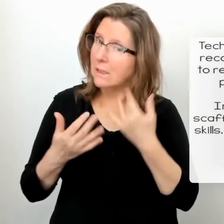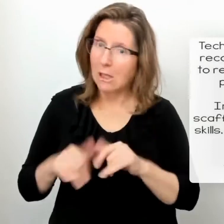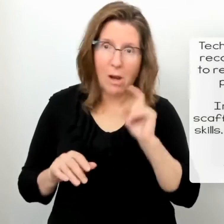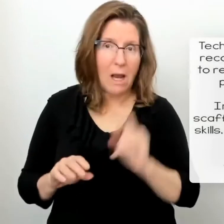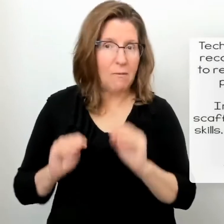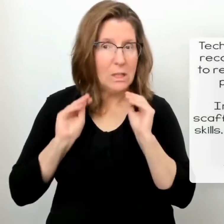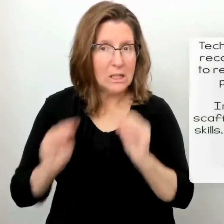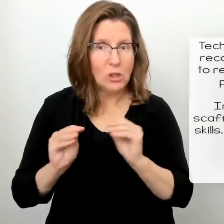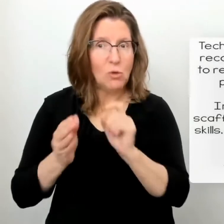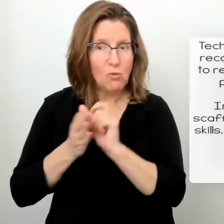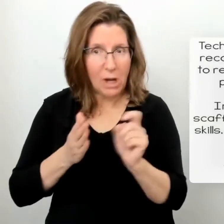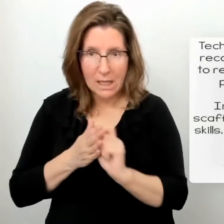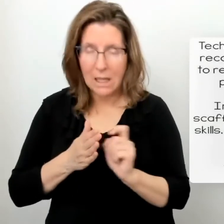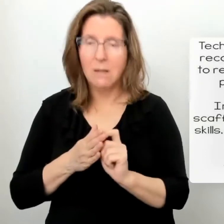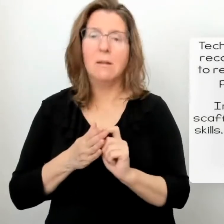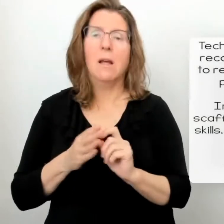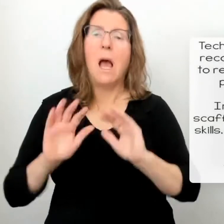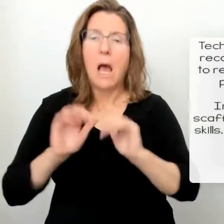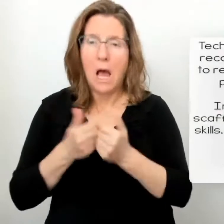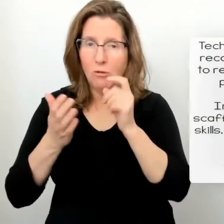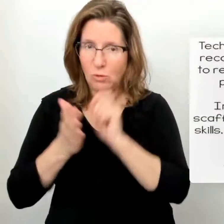We still need to teach students how to physically write.